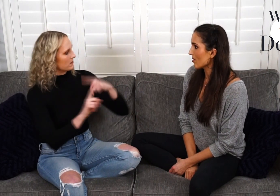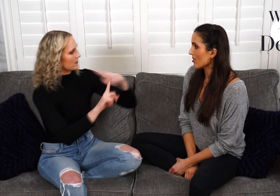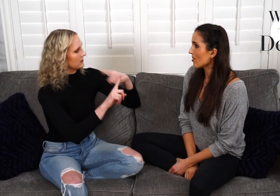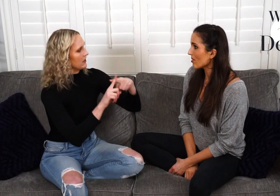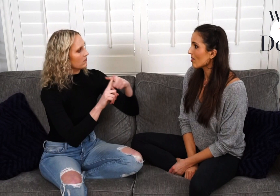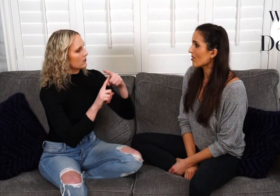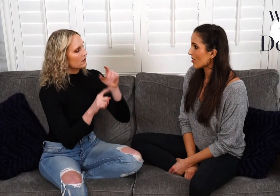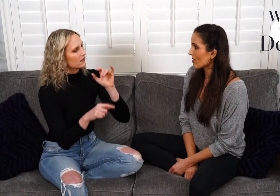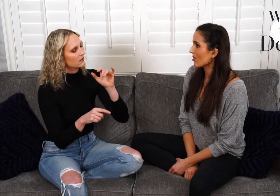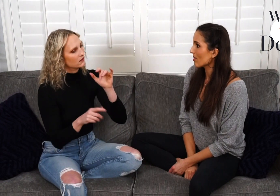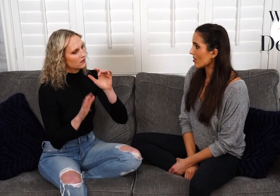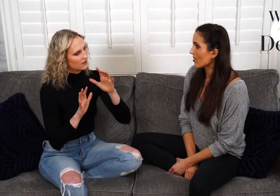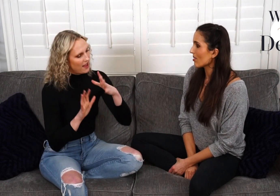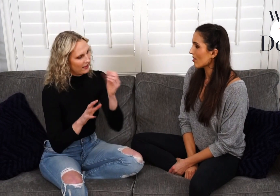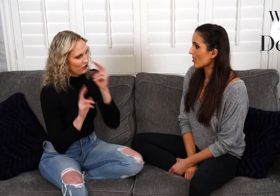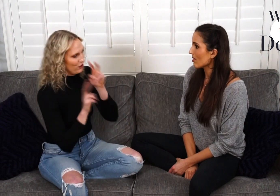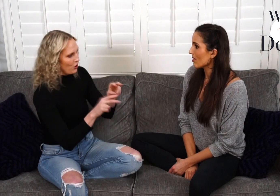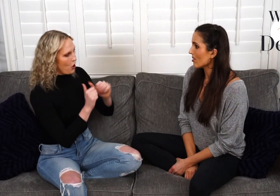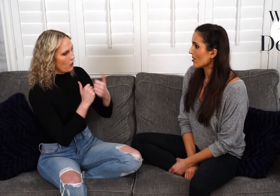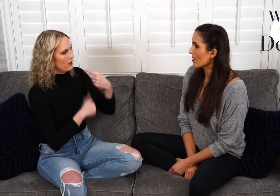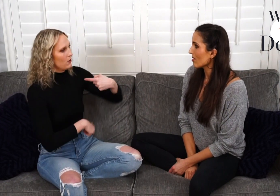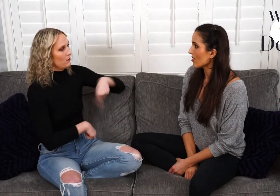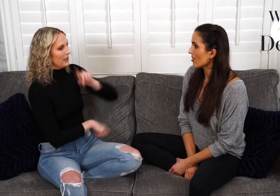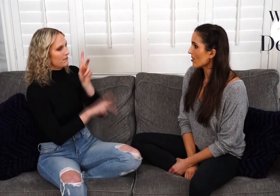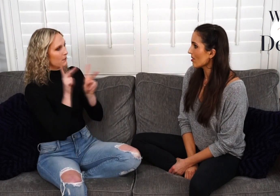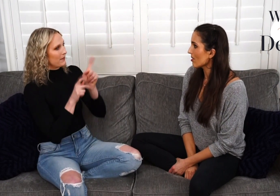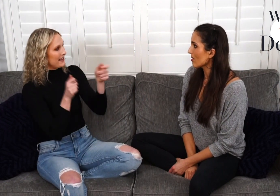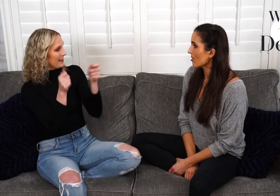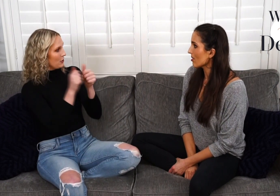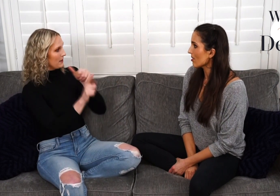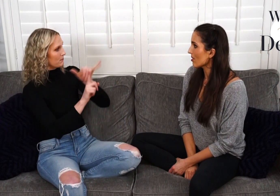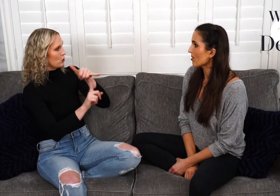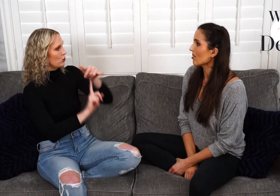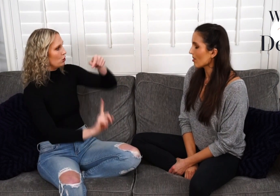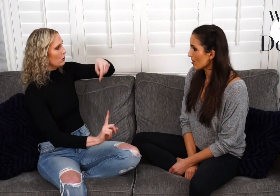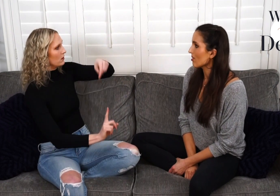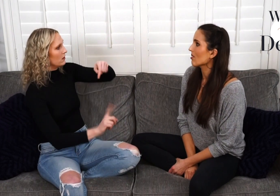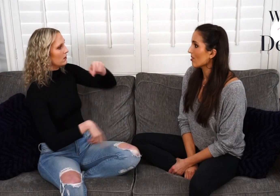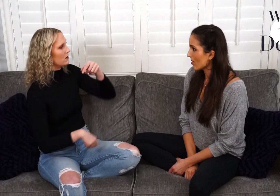to a positive and look at how we, as people, handle